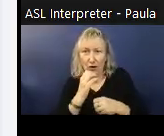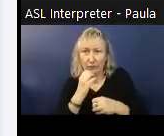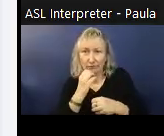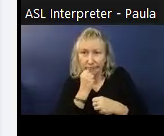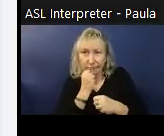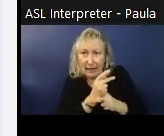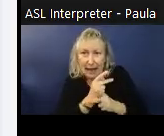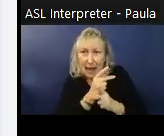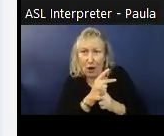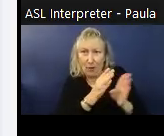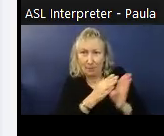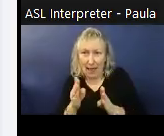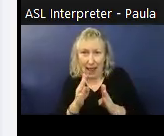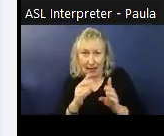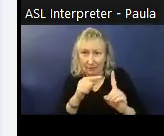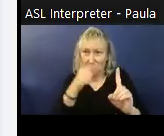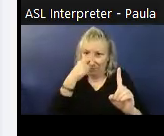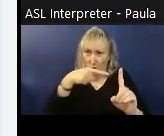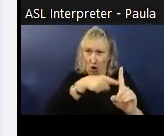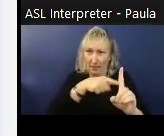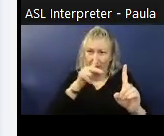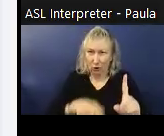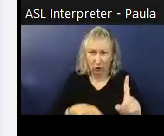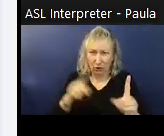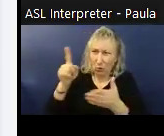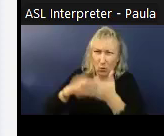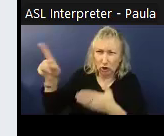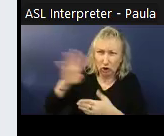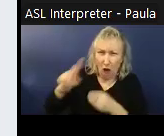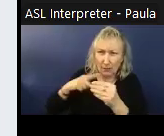So I wasn't sure the after other interventions have failed seemed that